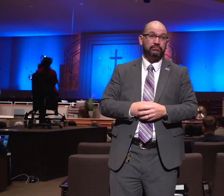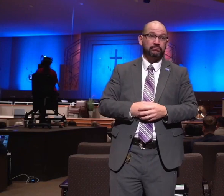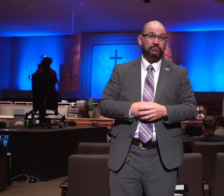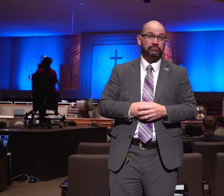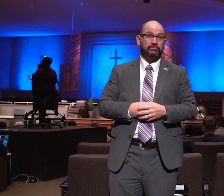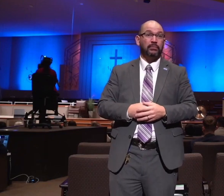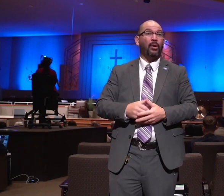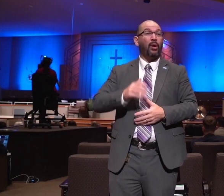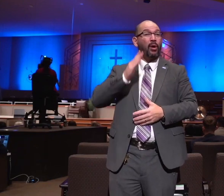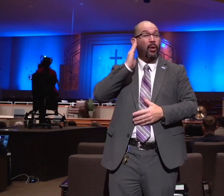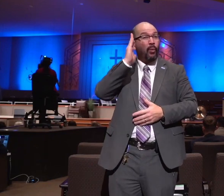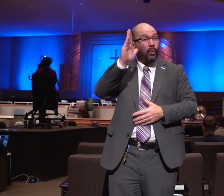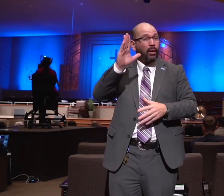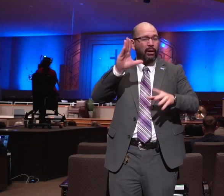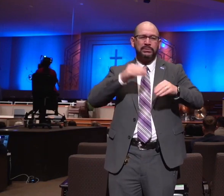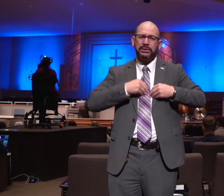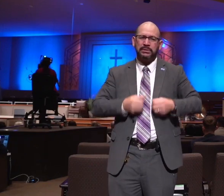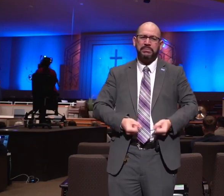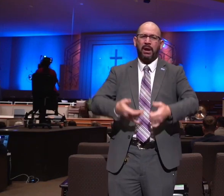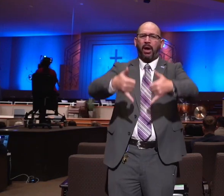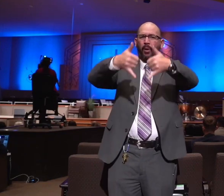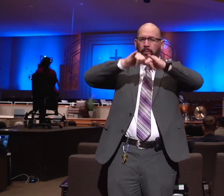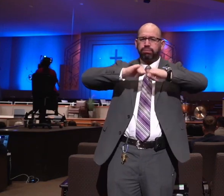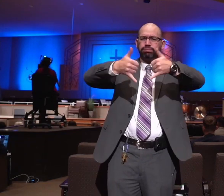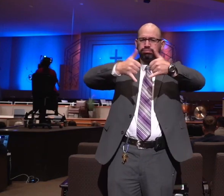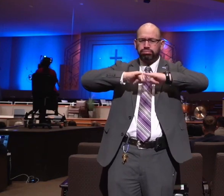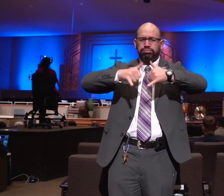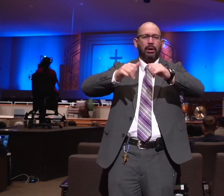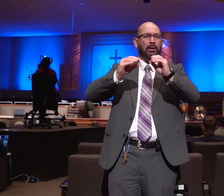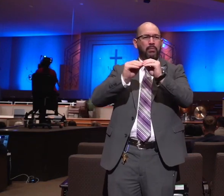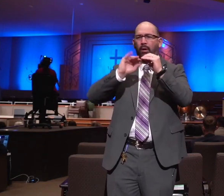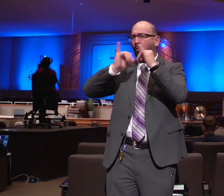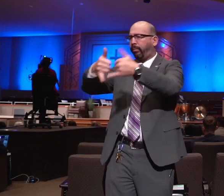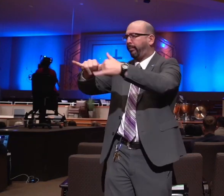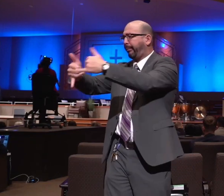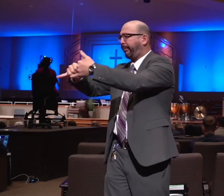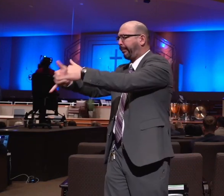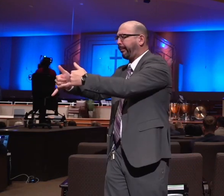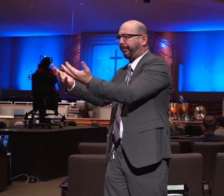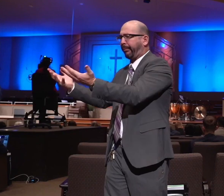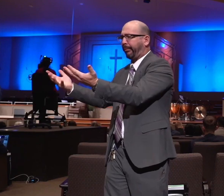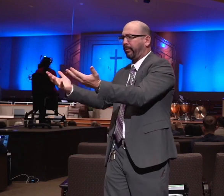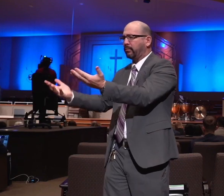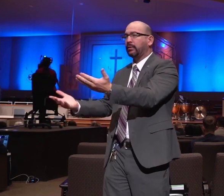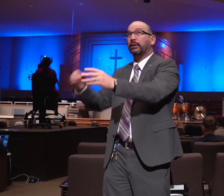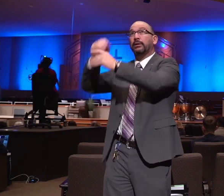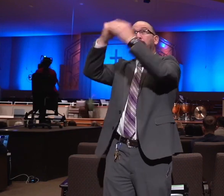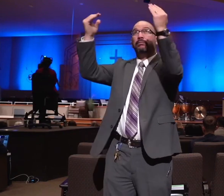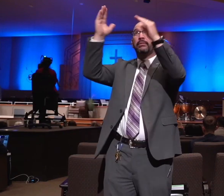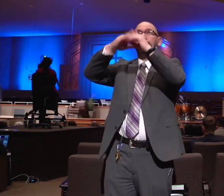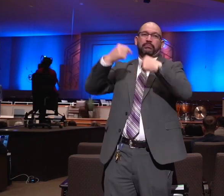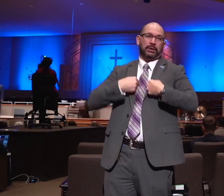Judgment seat they’re far greater servants of the Lord